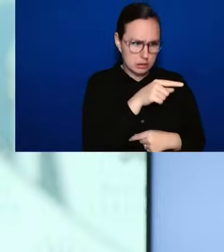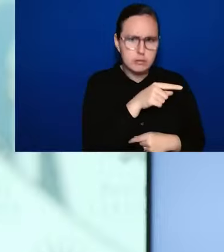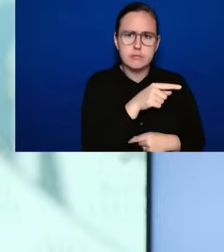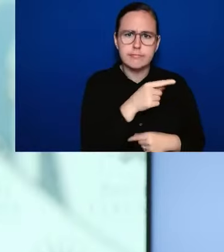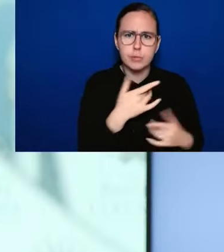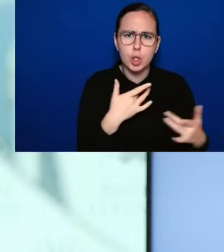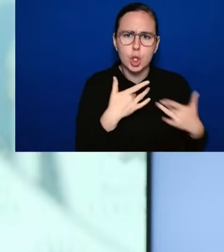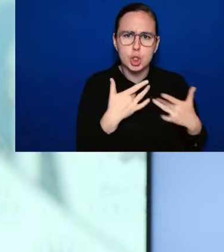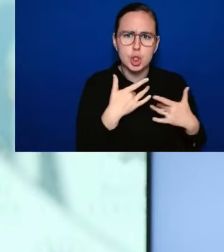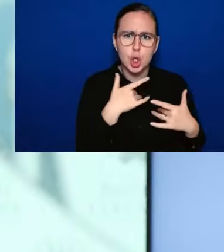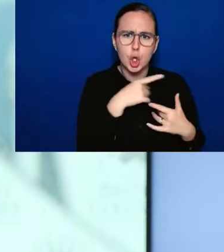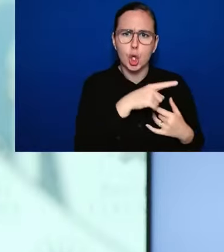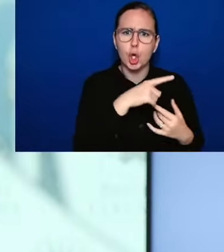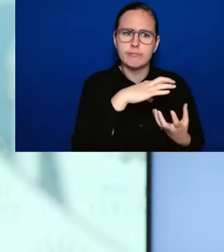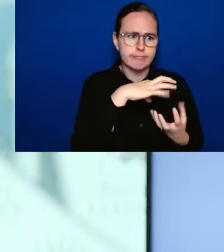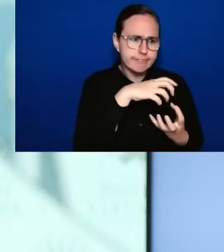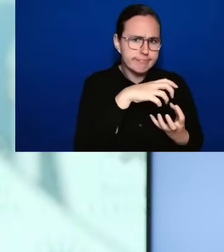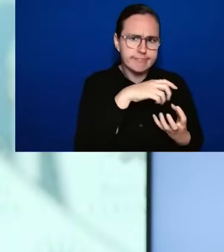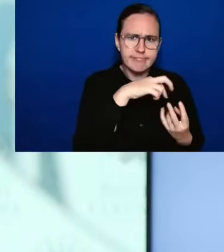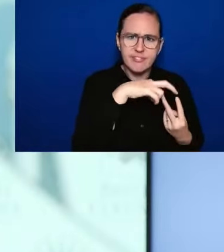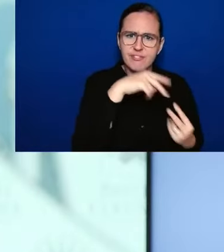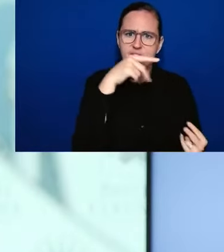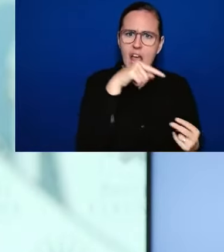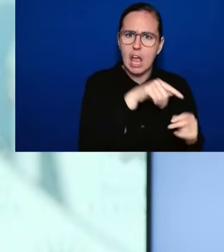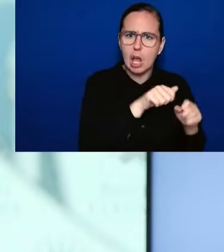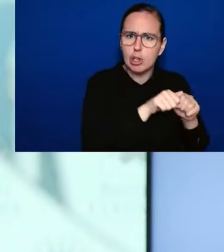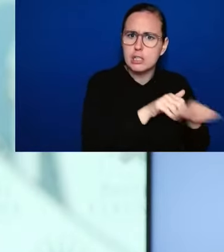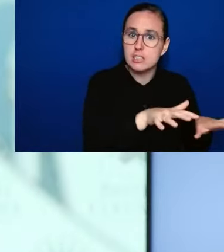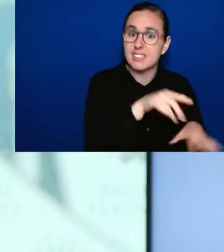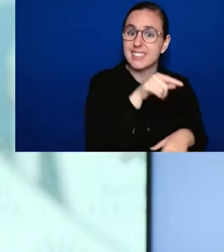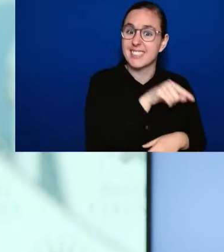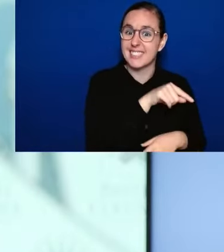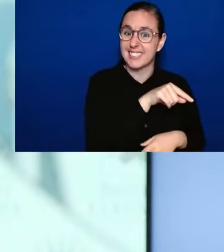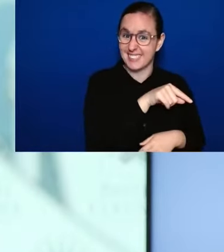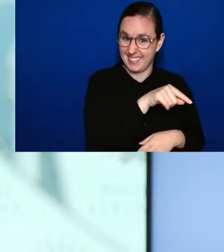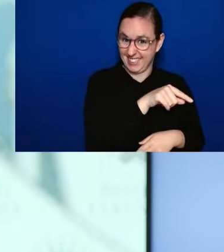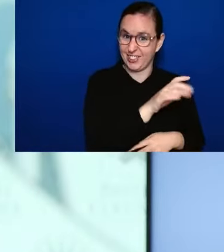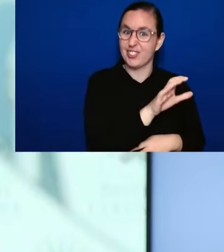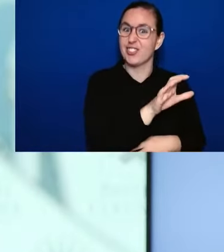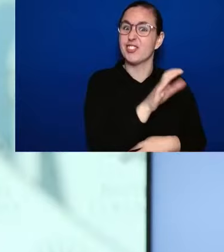vaccination programme that for. Was prepared with the